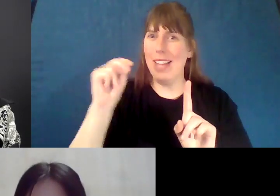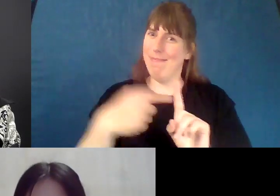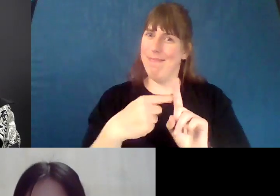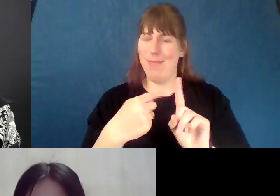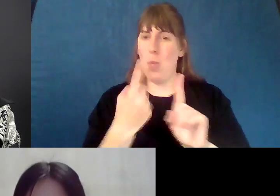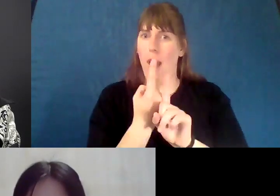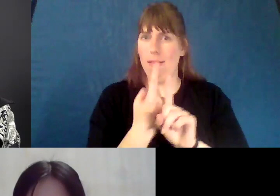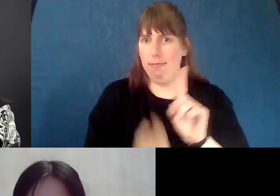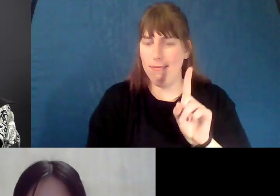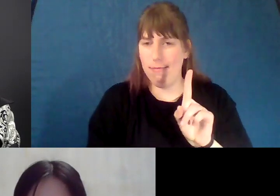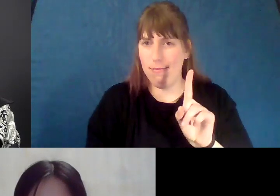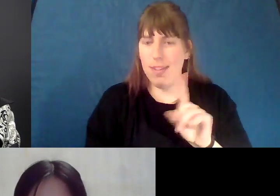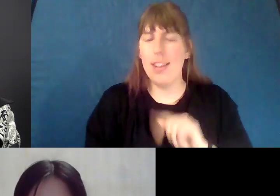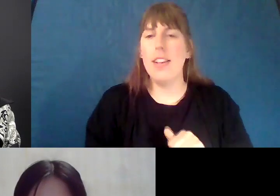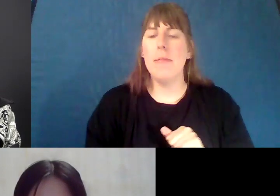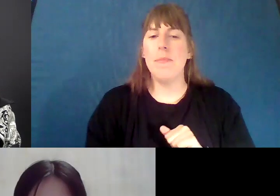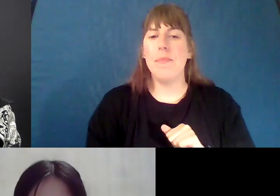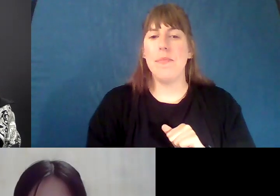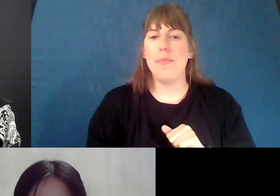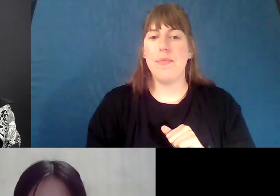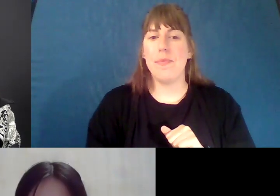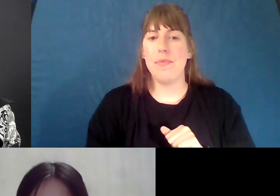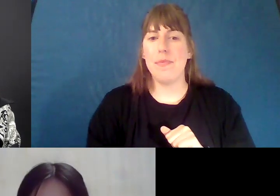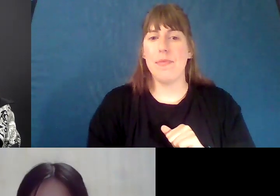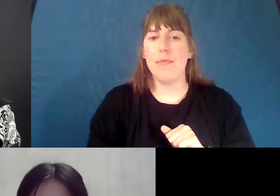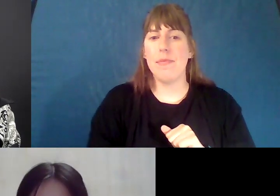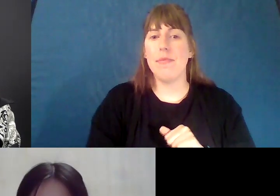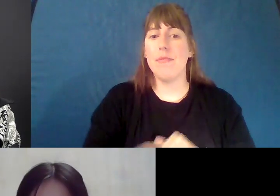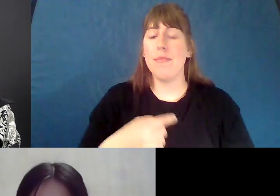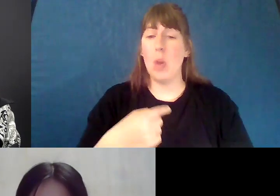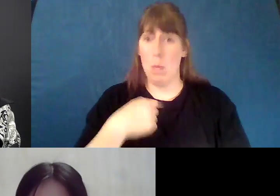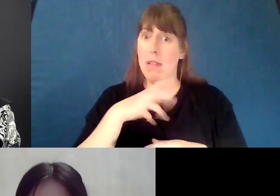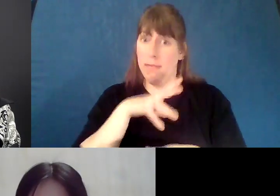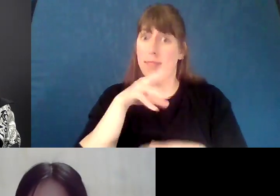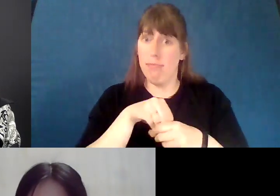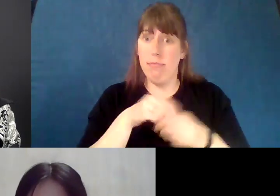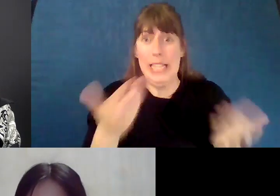I think, for us, like being in here, like doing the work that we do, it's not easy, there's a lot